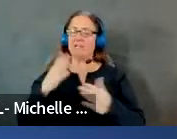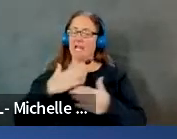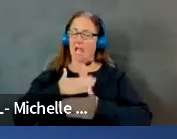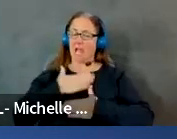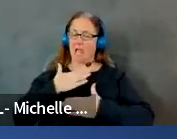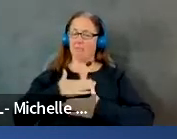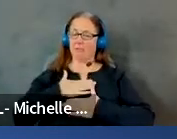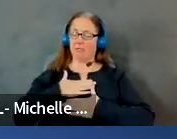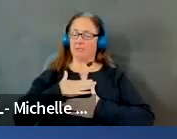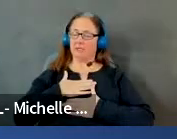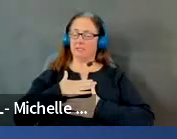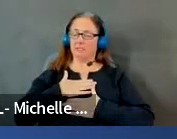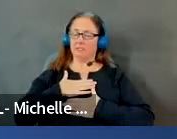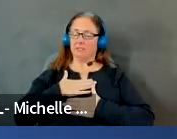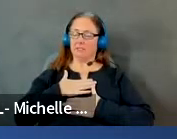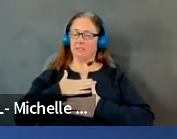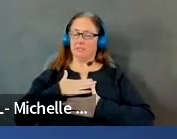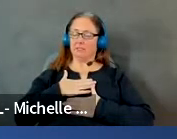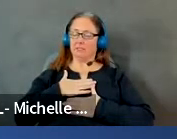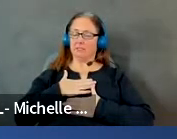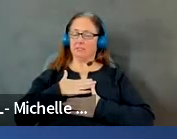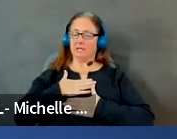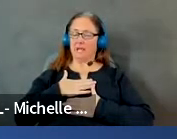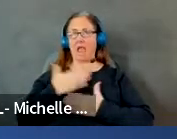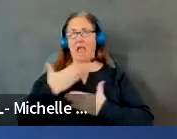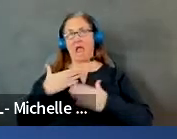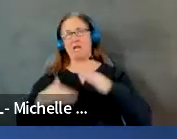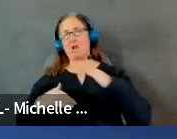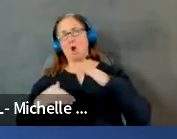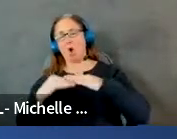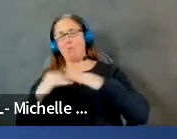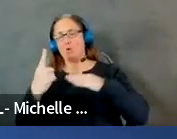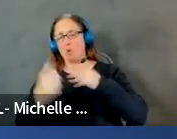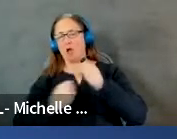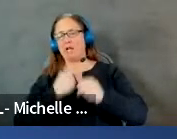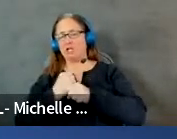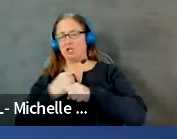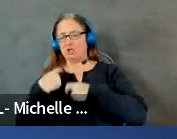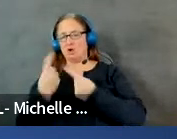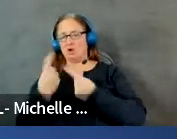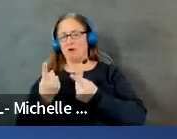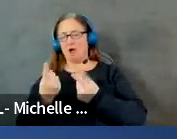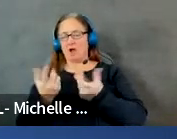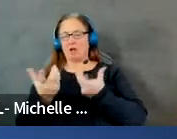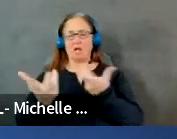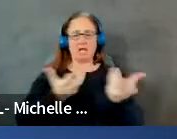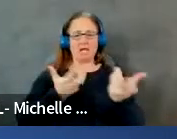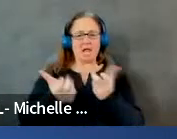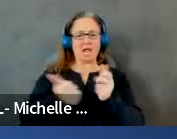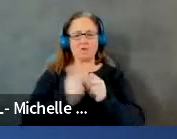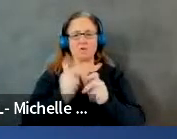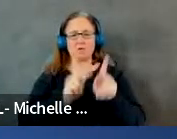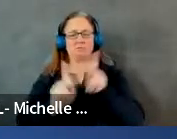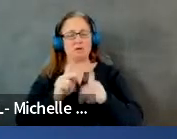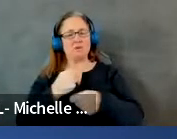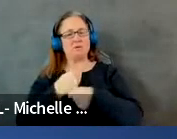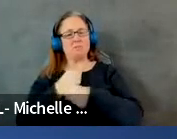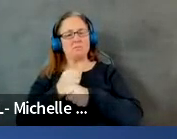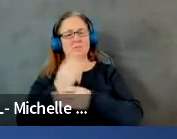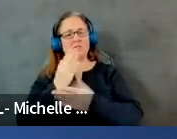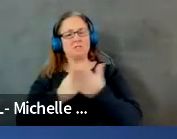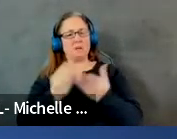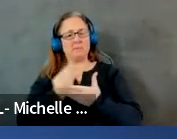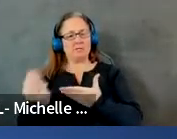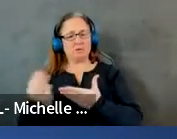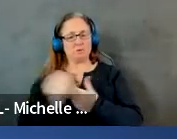had at least almost a year now under our belt of engaging with folks and producing some material.